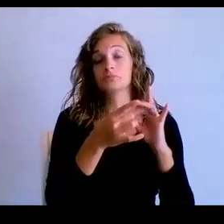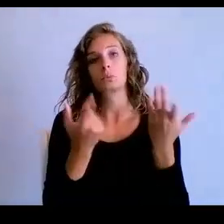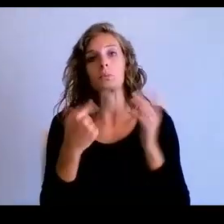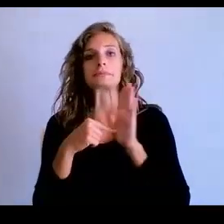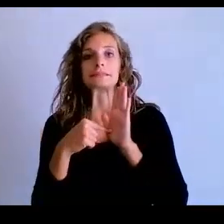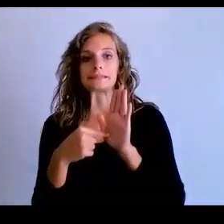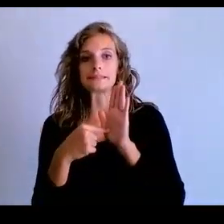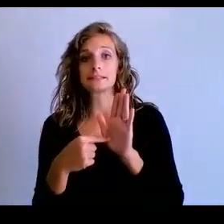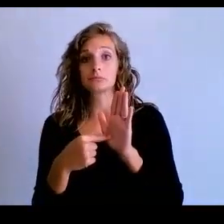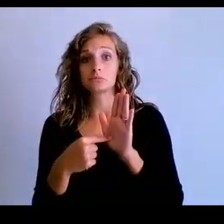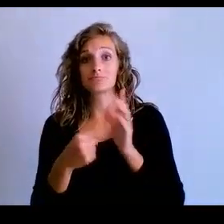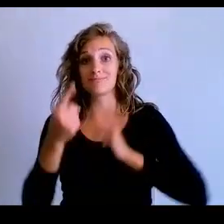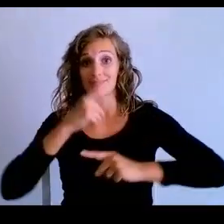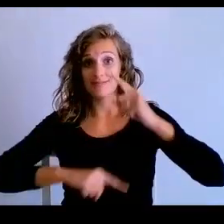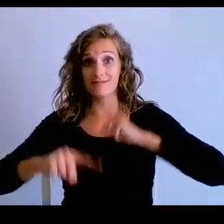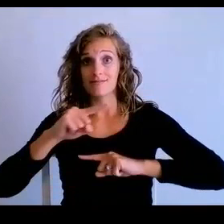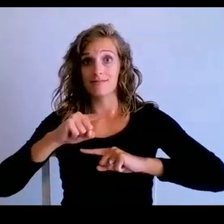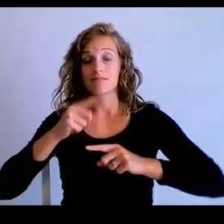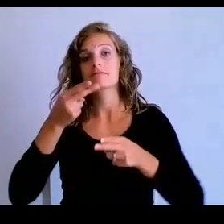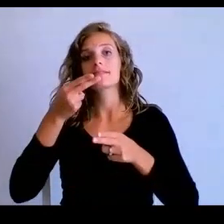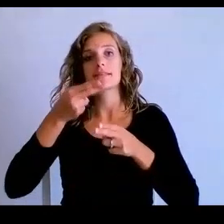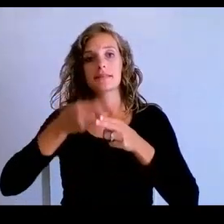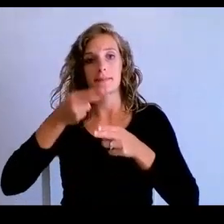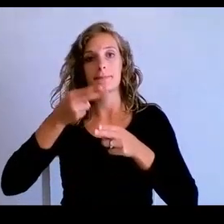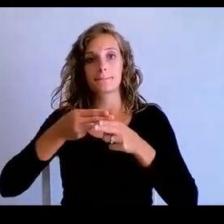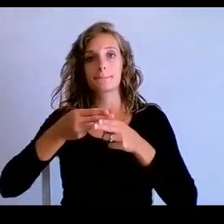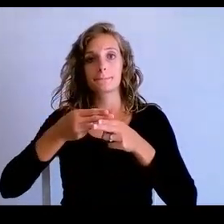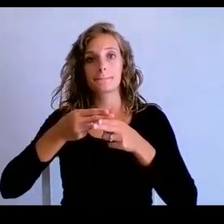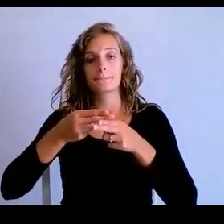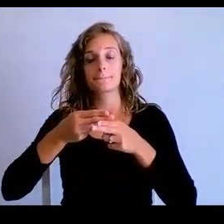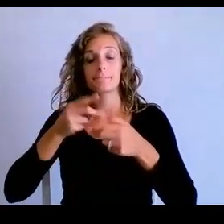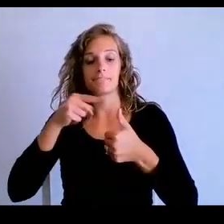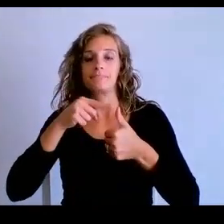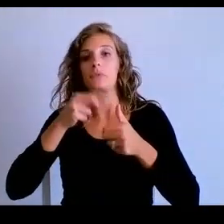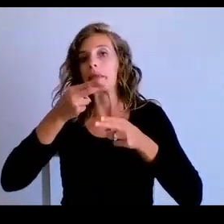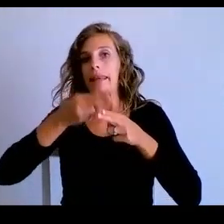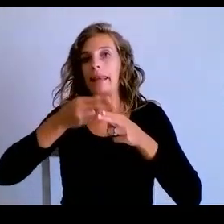so for example the sign for name